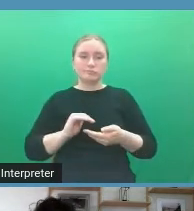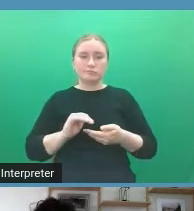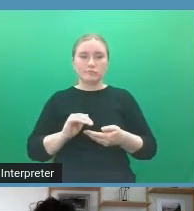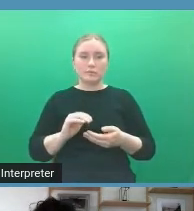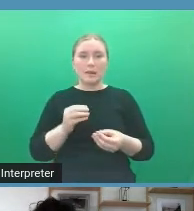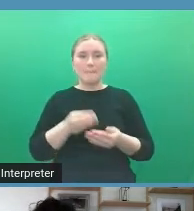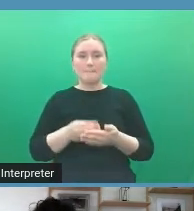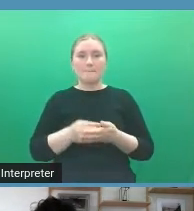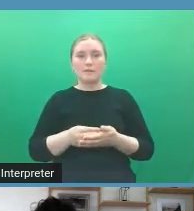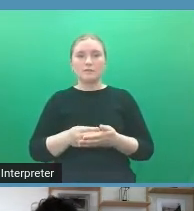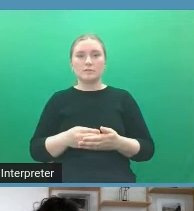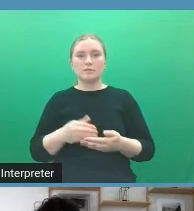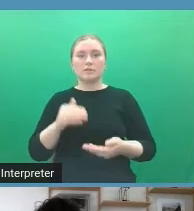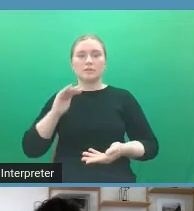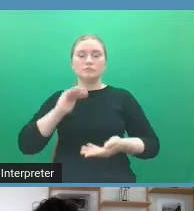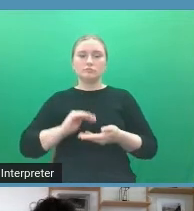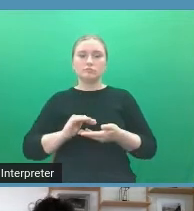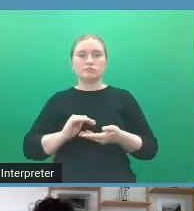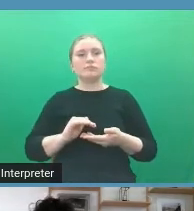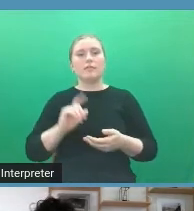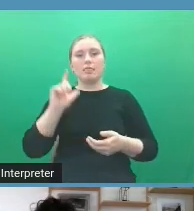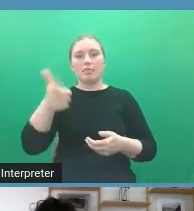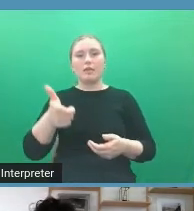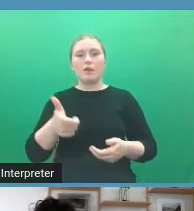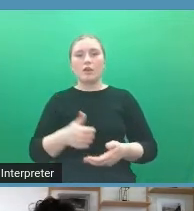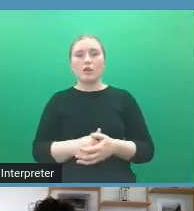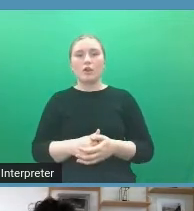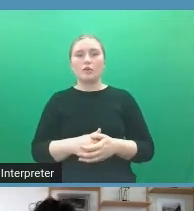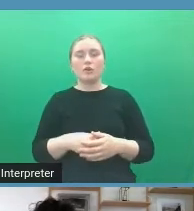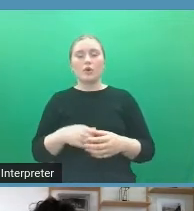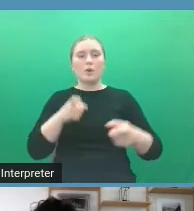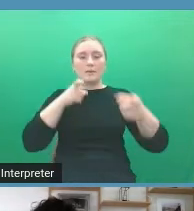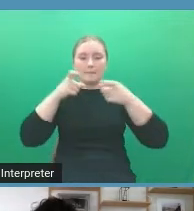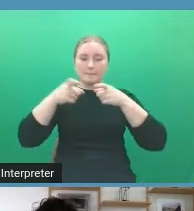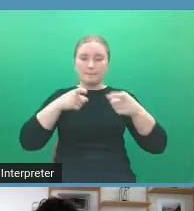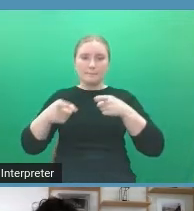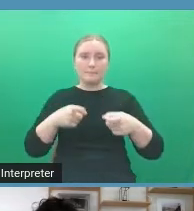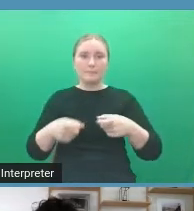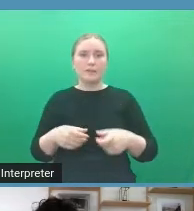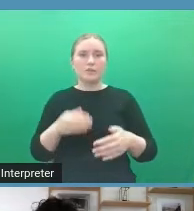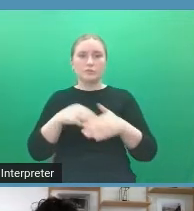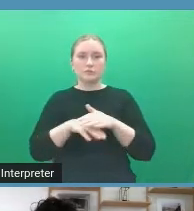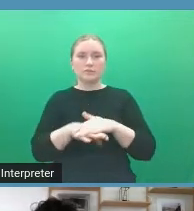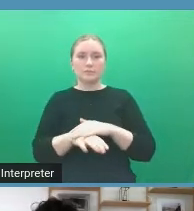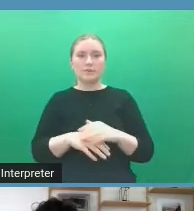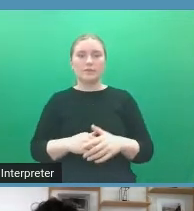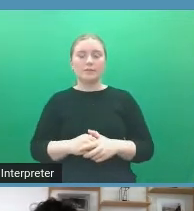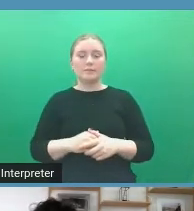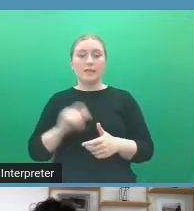to do and enterprise content management and the methodology around there that concept is going